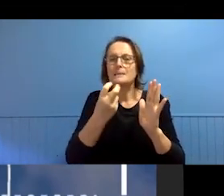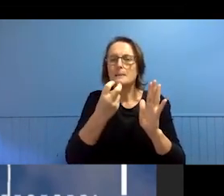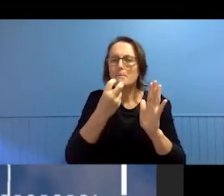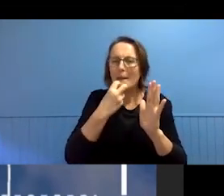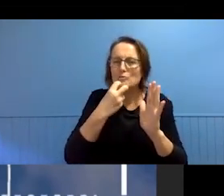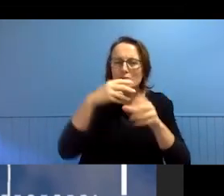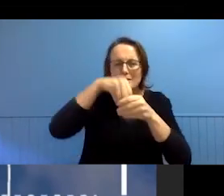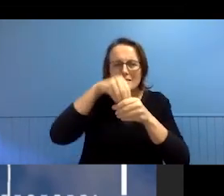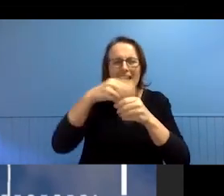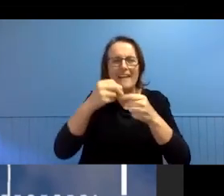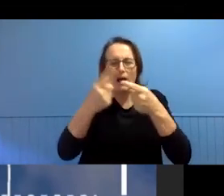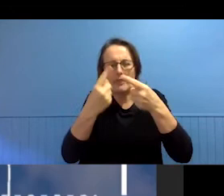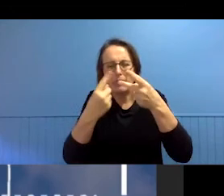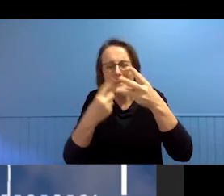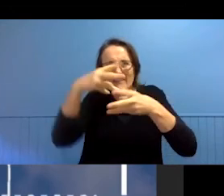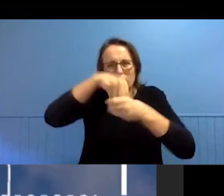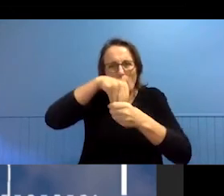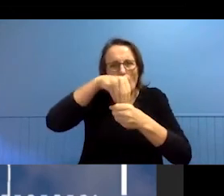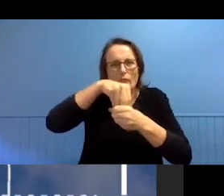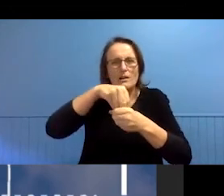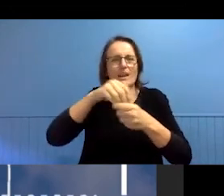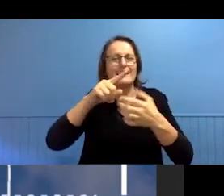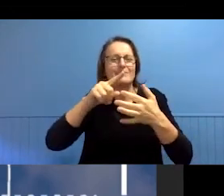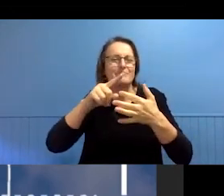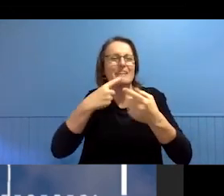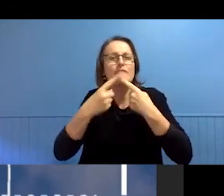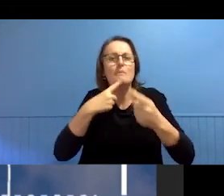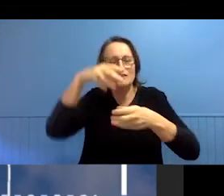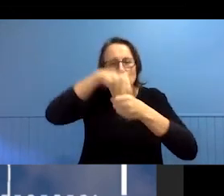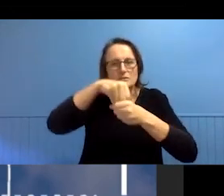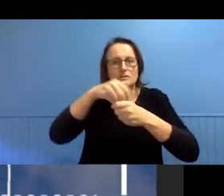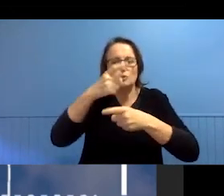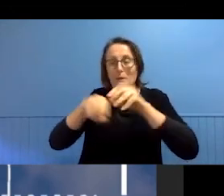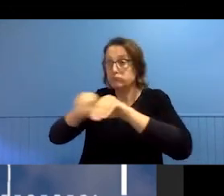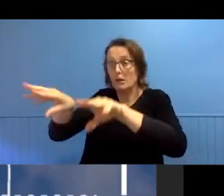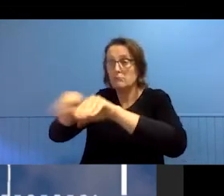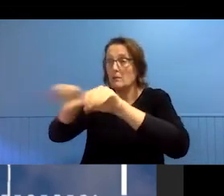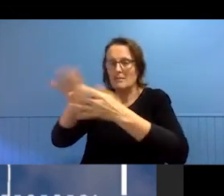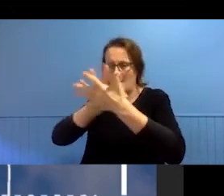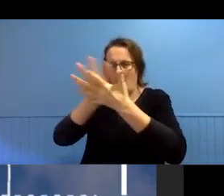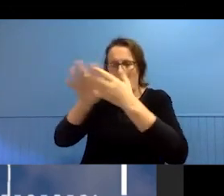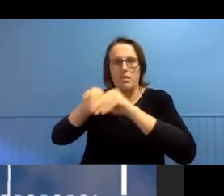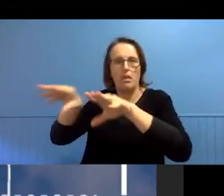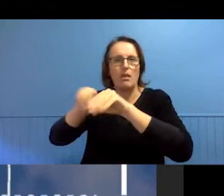monitoring, all of those extra pieces of information on the screen and that will be going out to the stream. Some cameras do let you